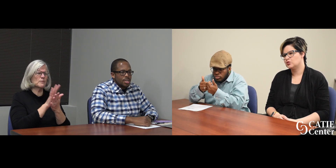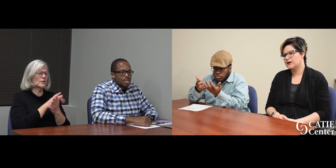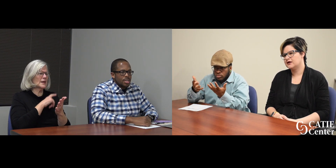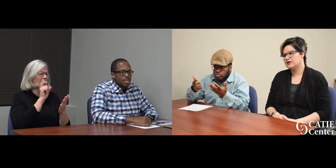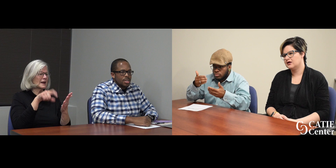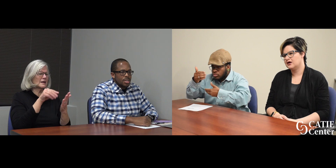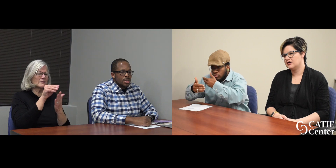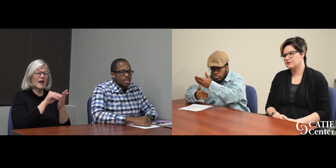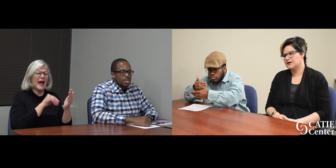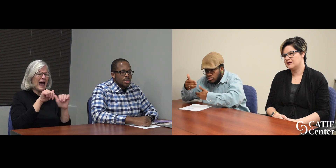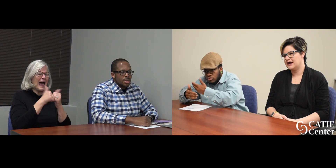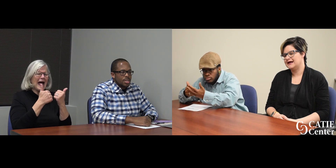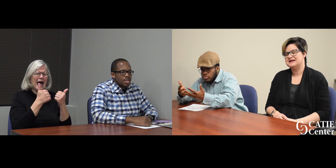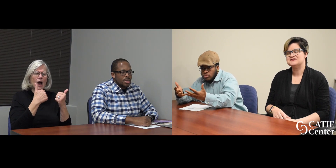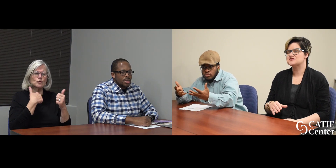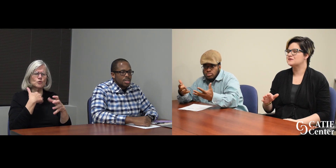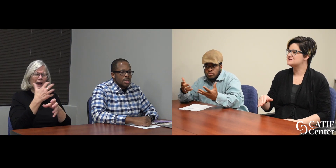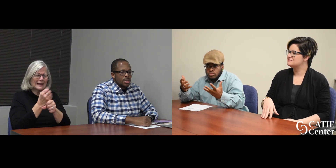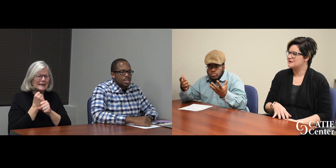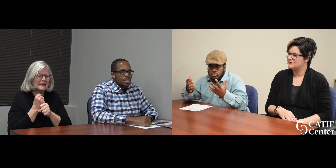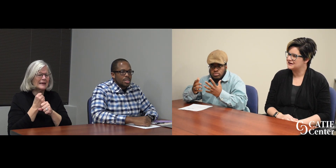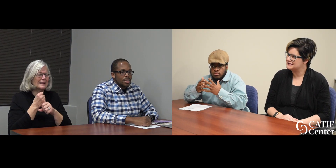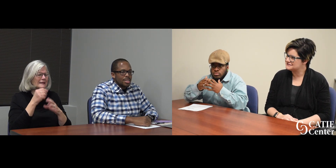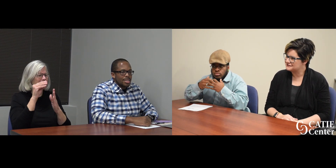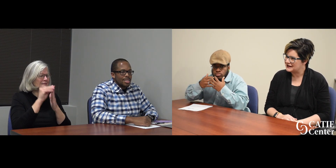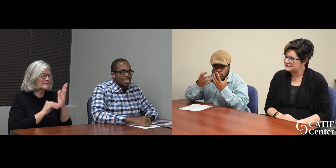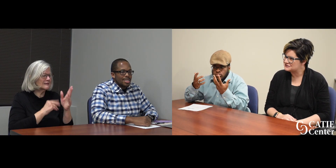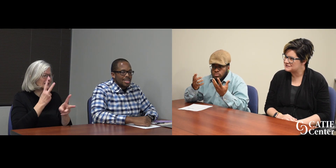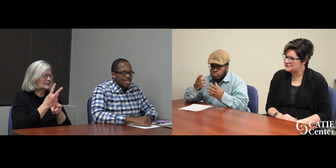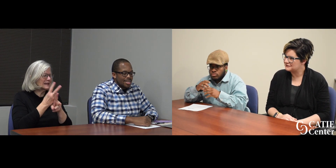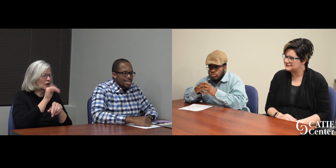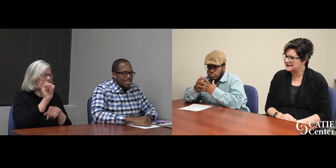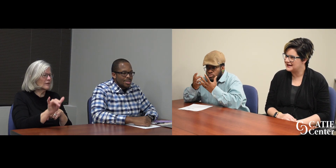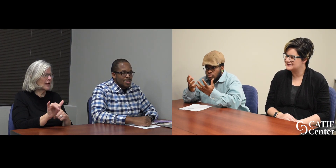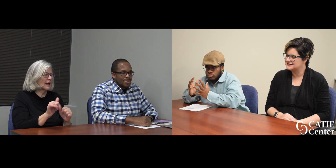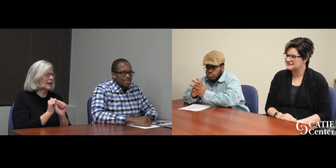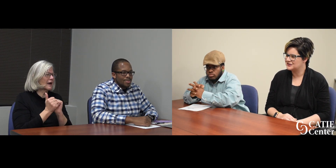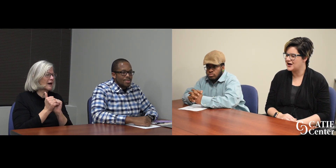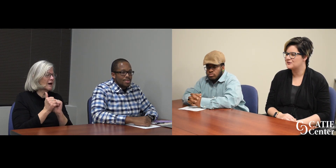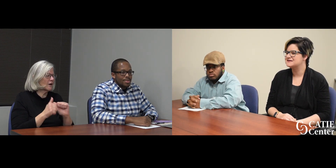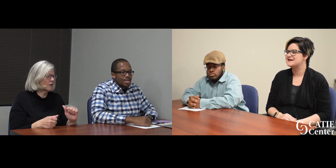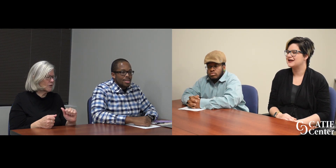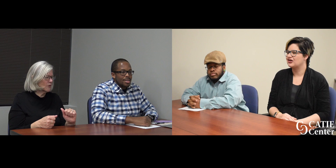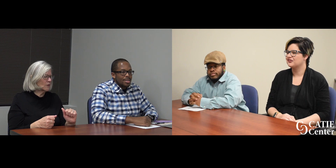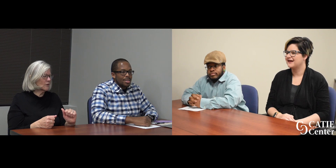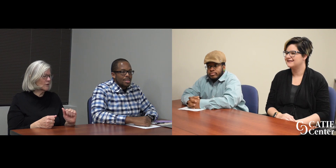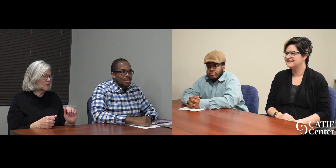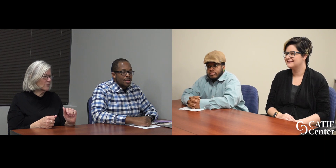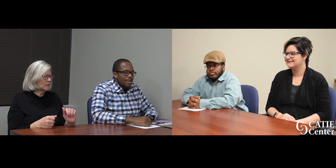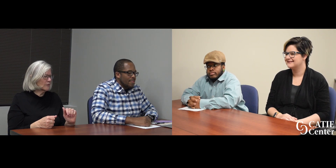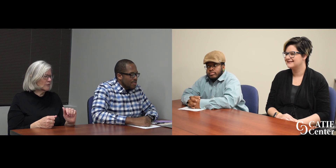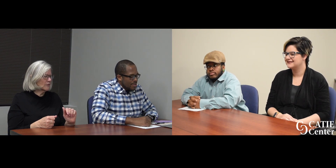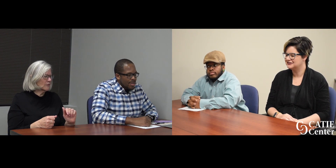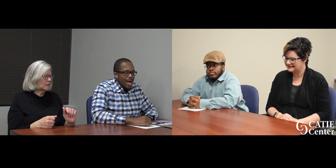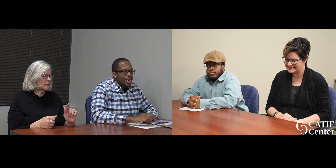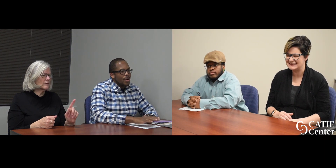so where, where's the paper the paper I need to fill out to be able to get, how do I take care of that? For sure.